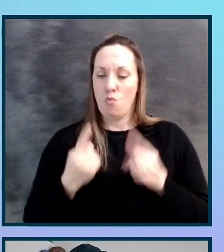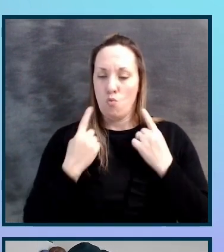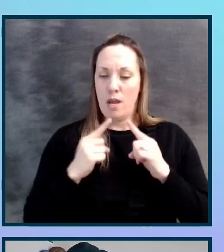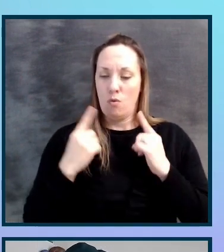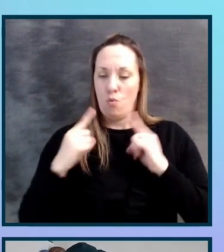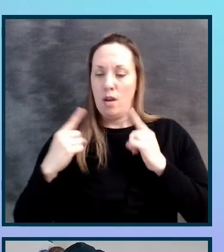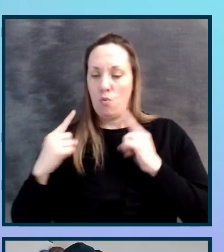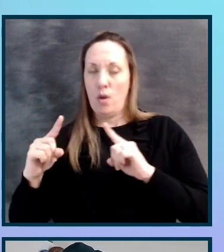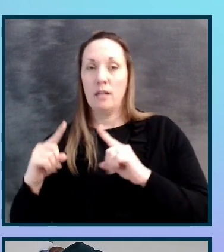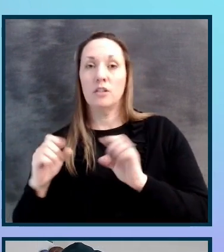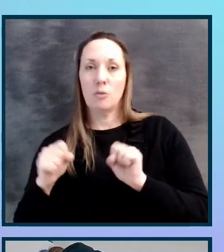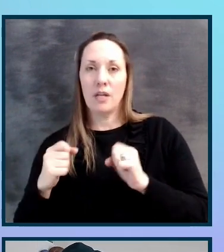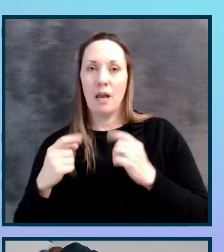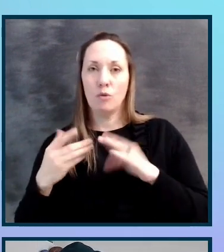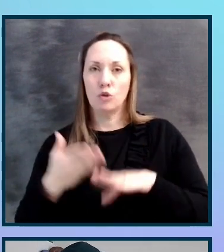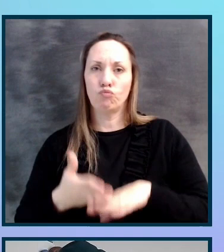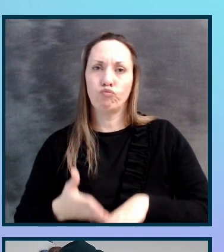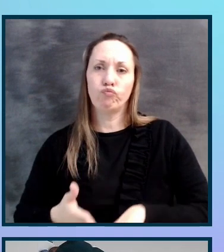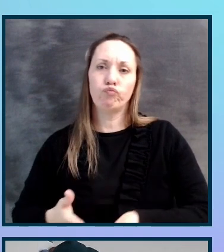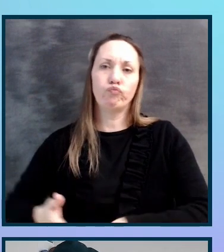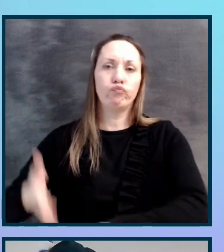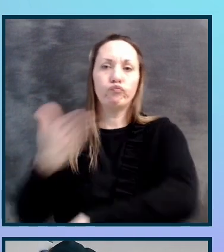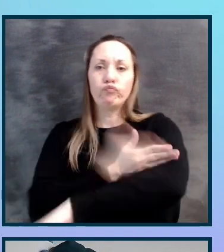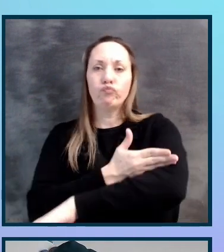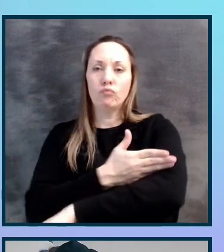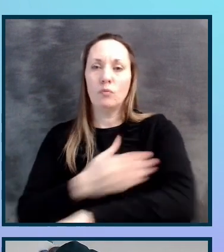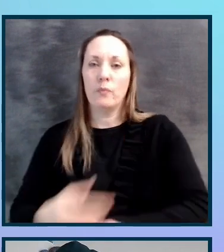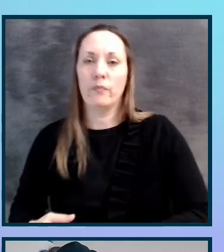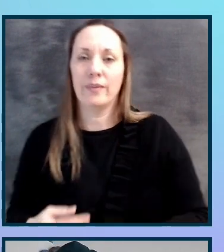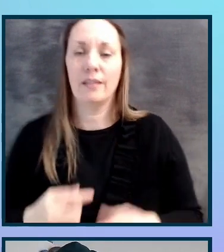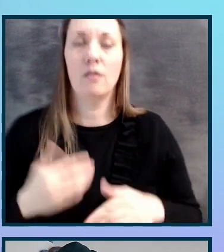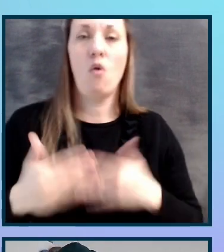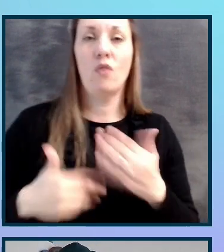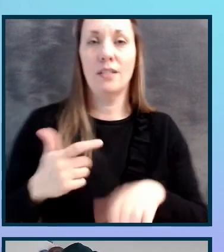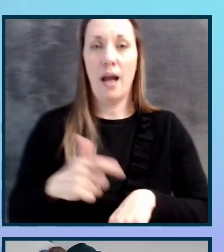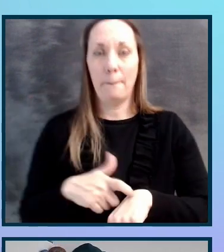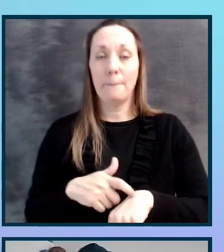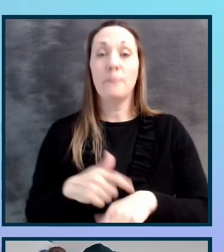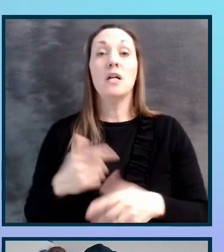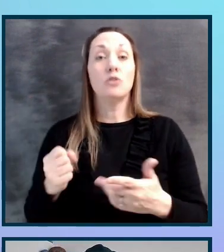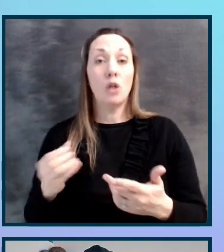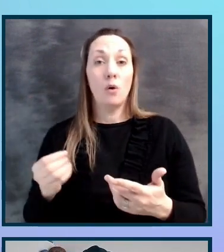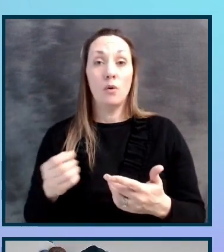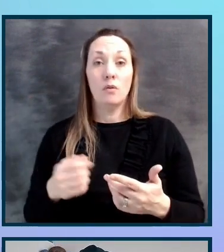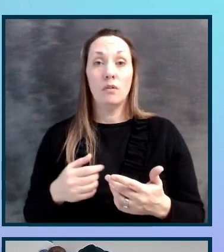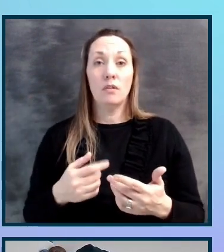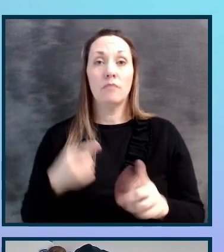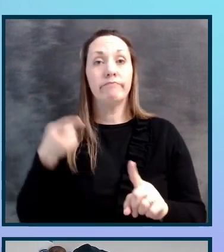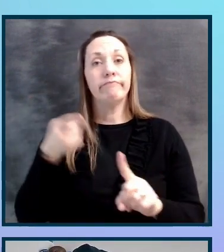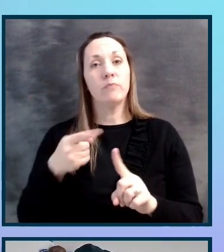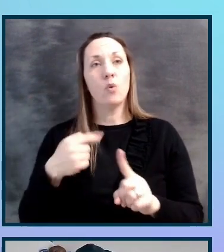to build up and get larger gains over time, right? And so the thing that I've come to learn